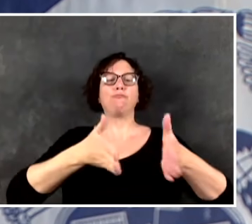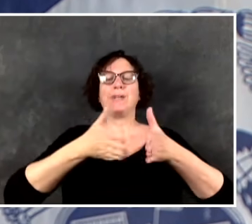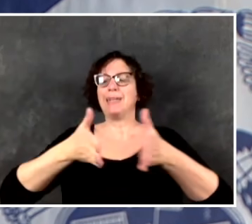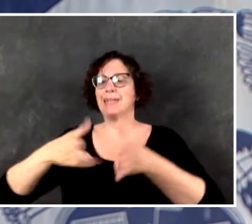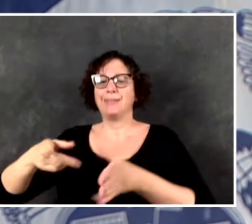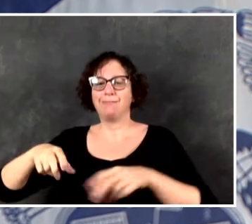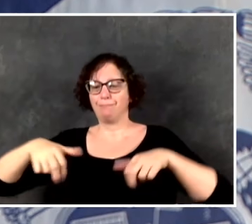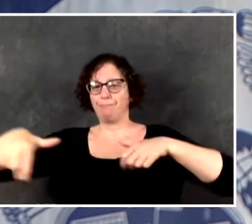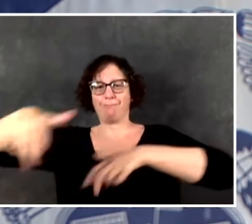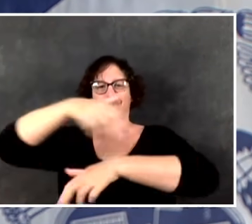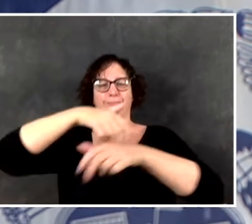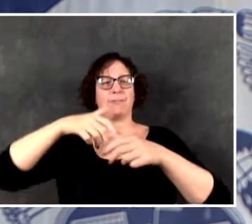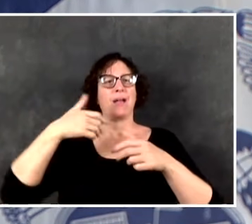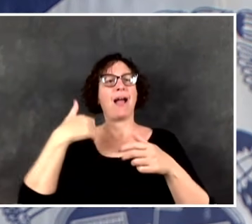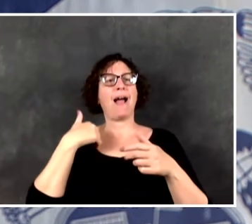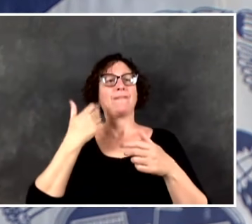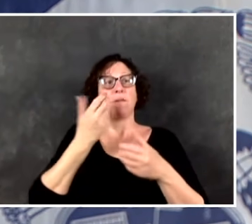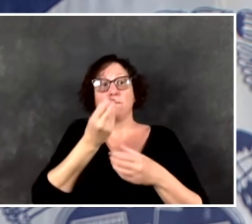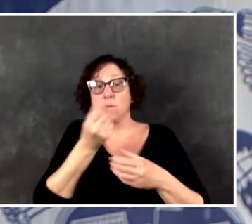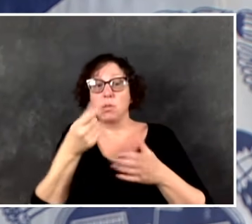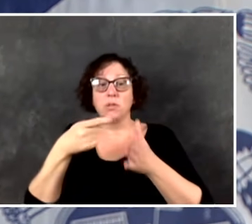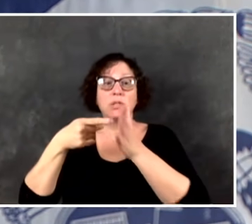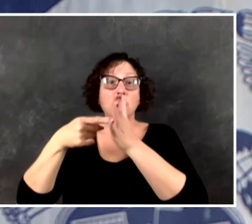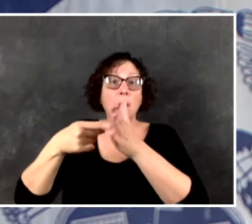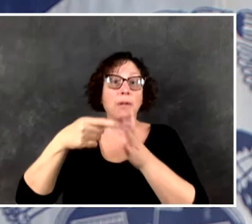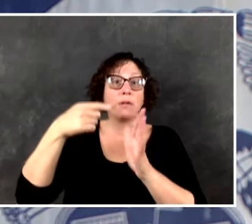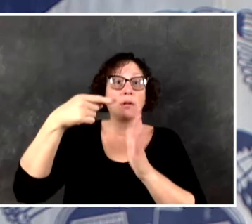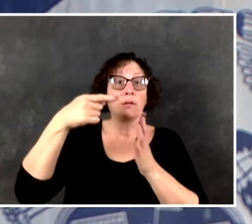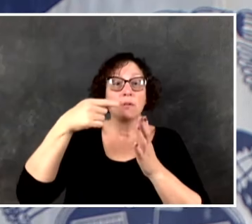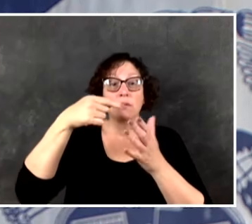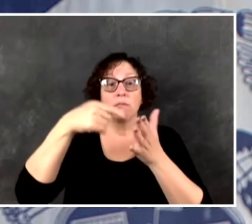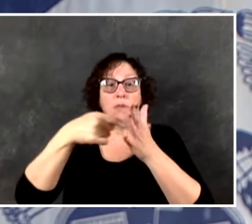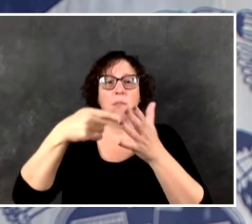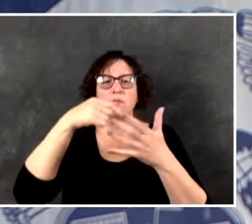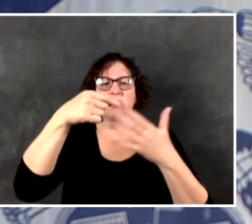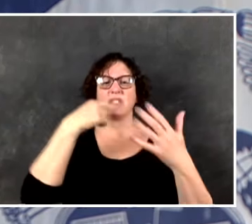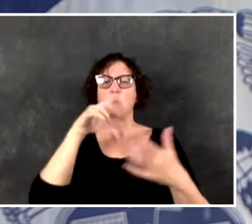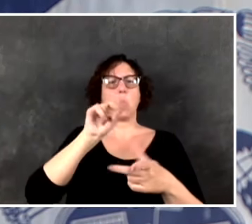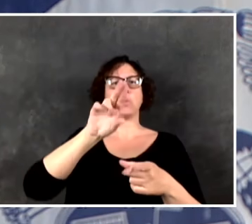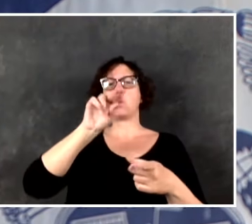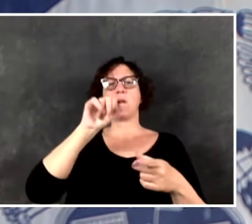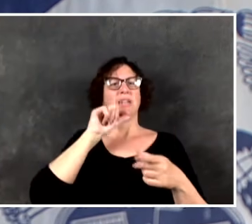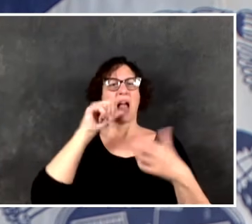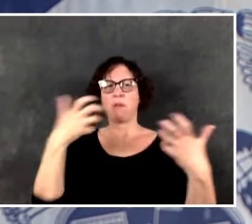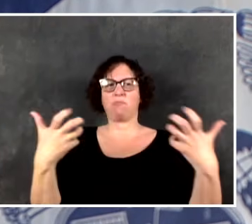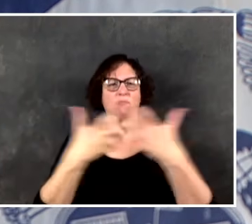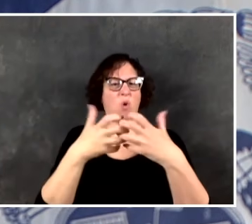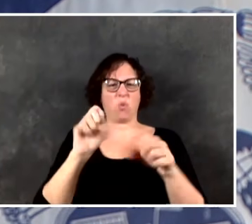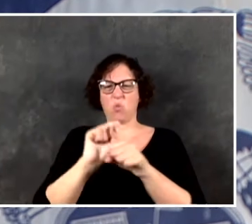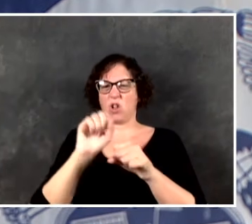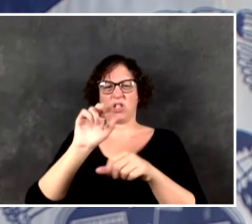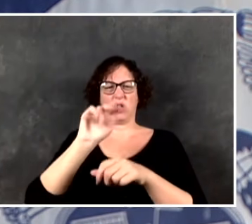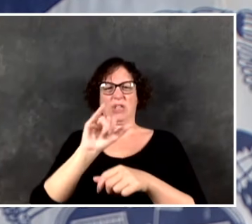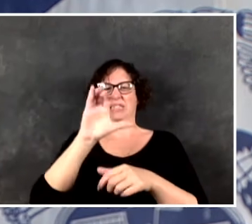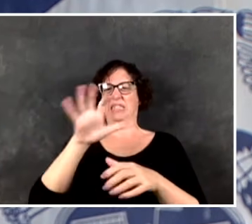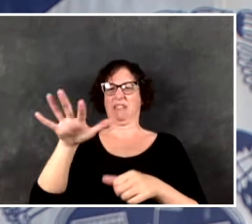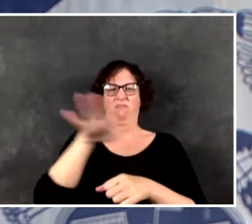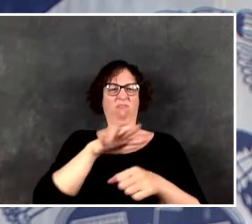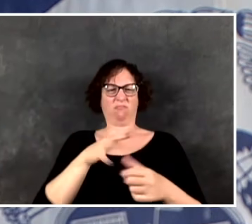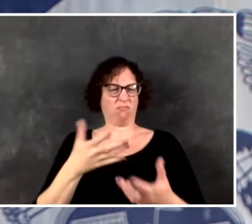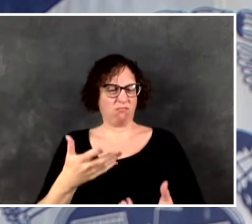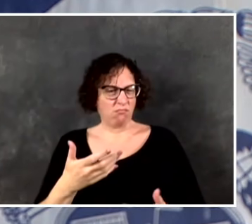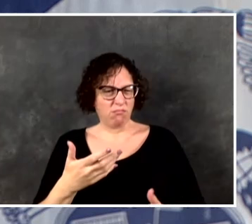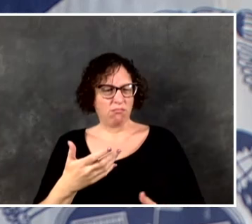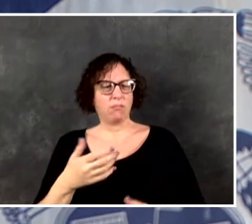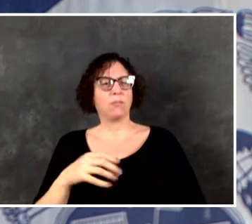SEVERAL PEOPLE OF